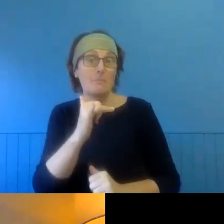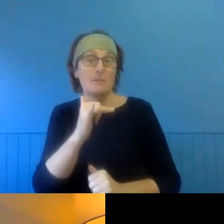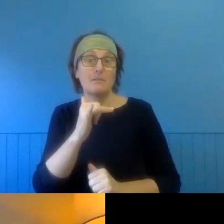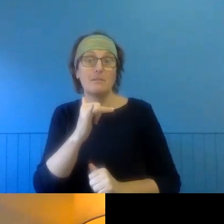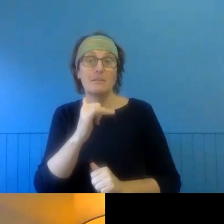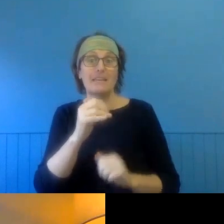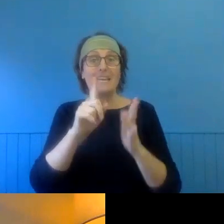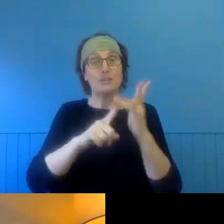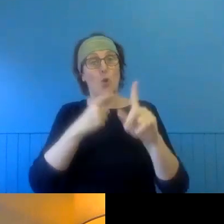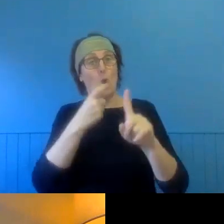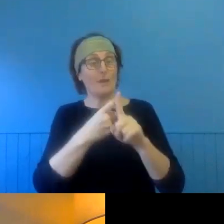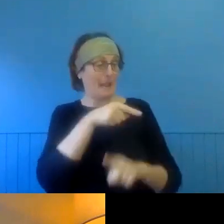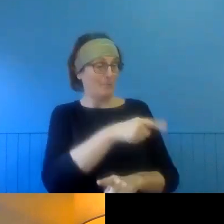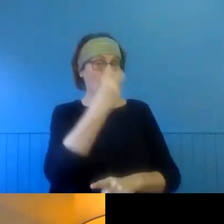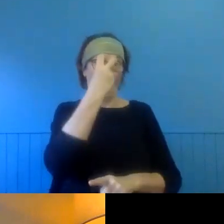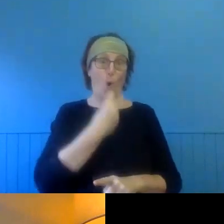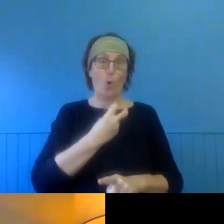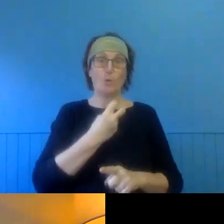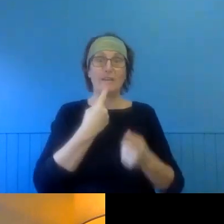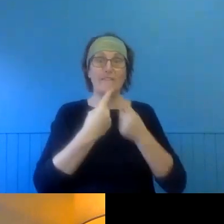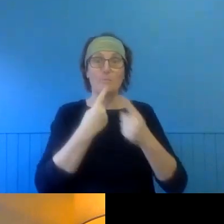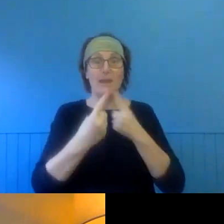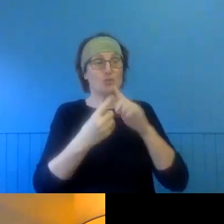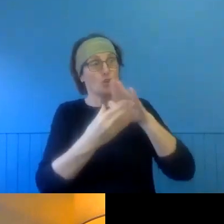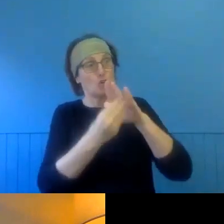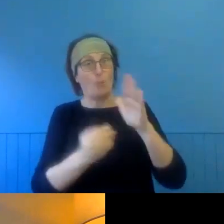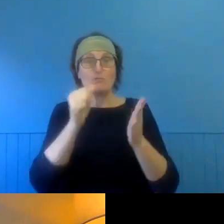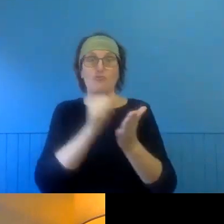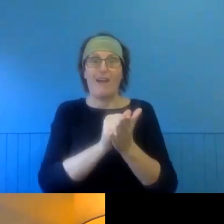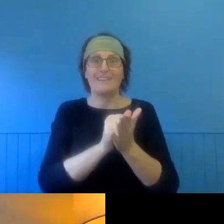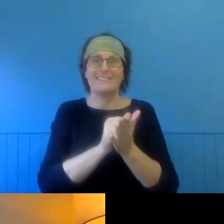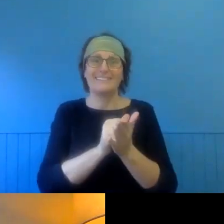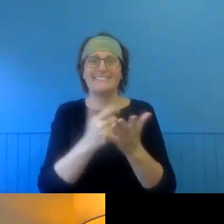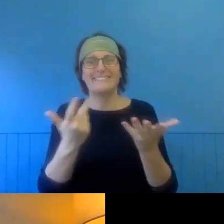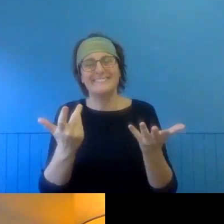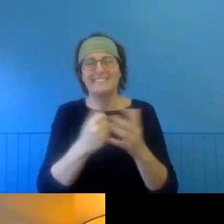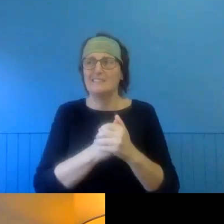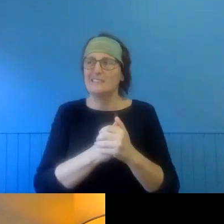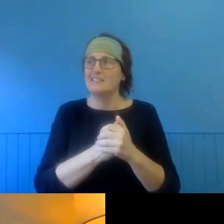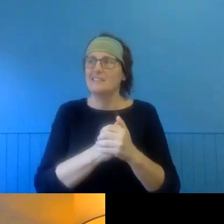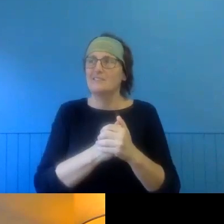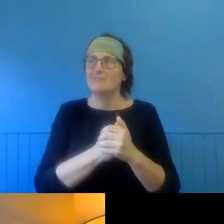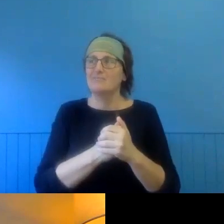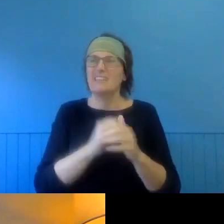public domain between copyright, I don't think it's very ethical. I